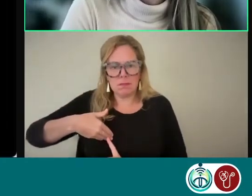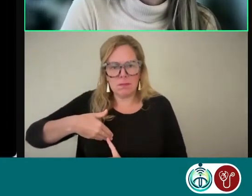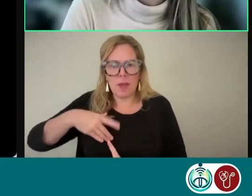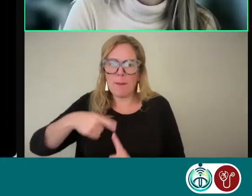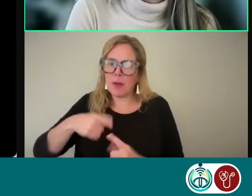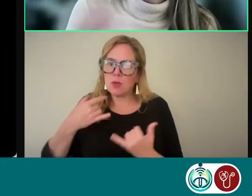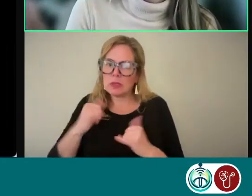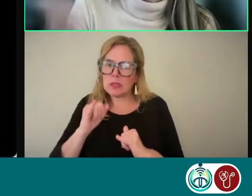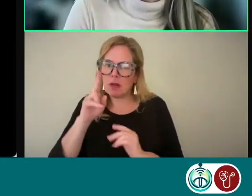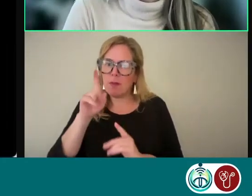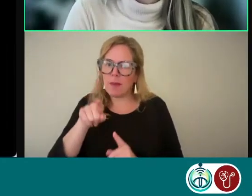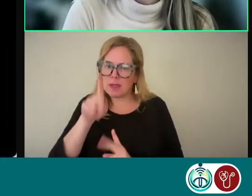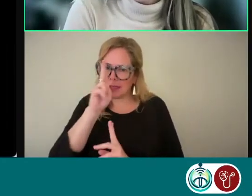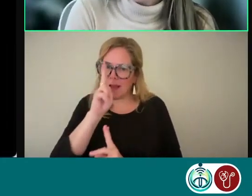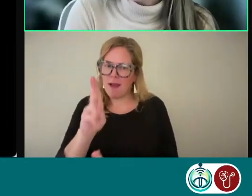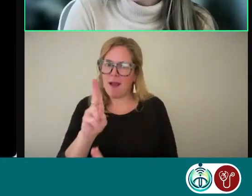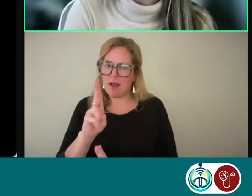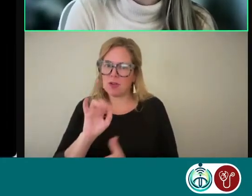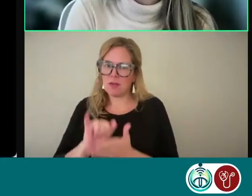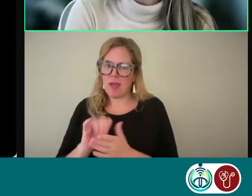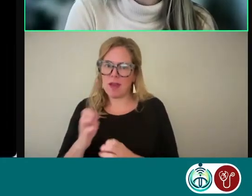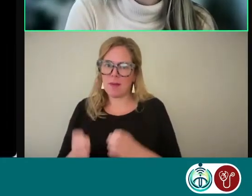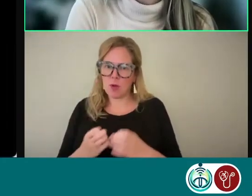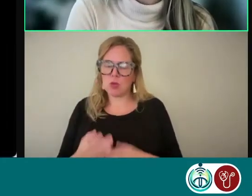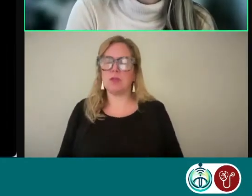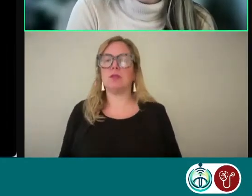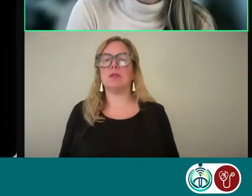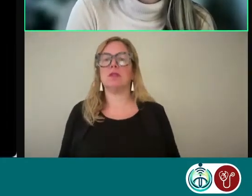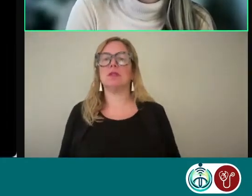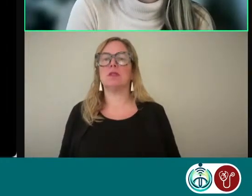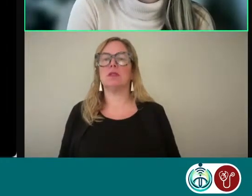So for my last slide, these are the takeaways which is pretty much all the key takeaways that